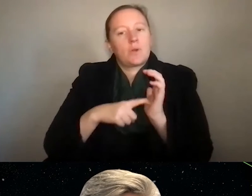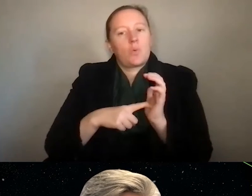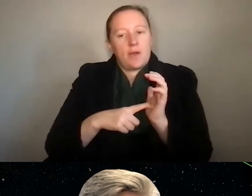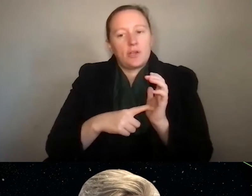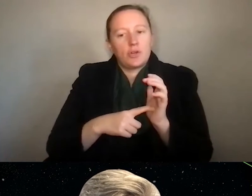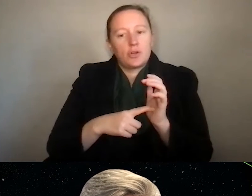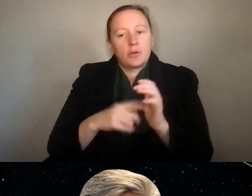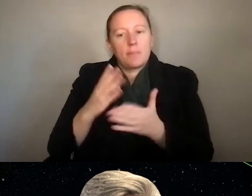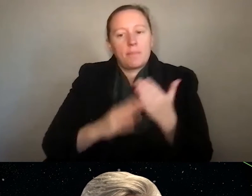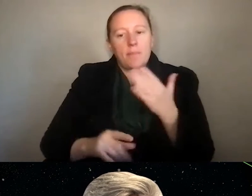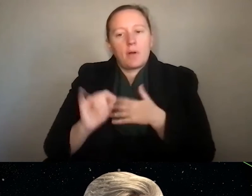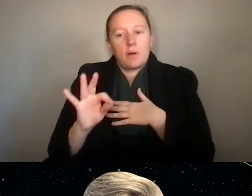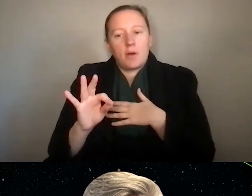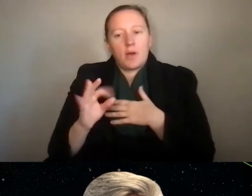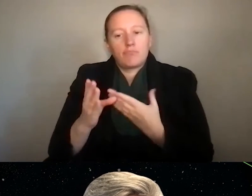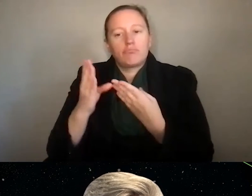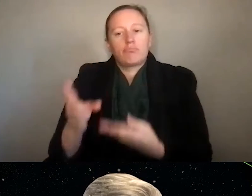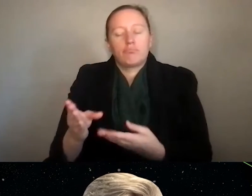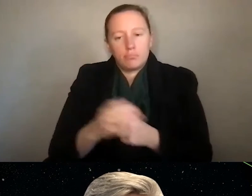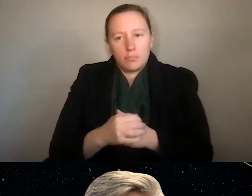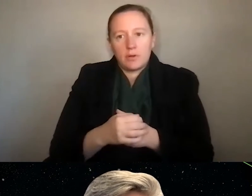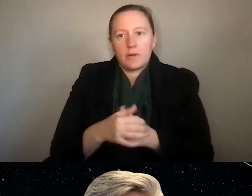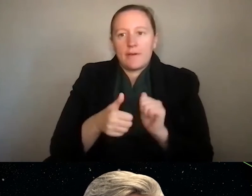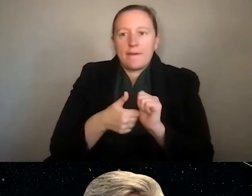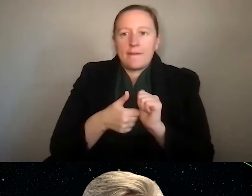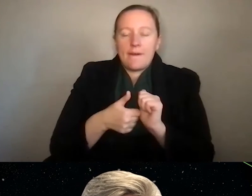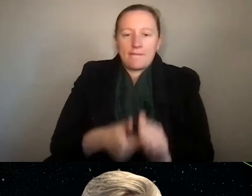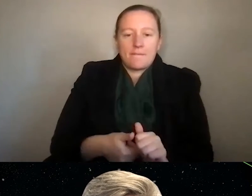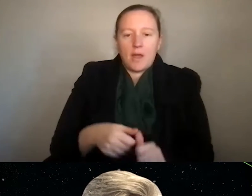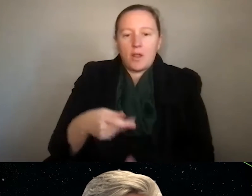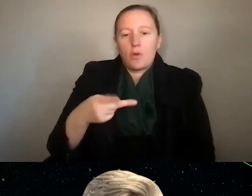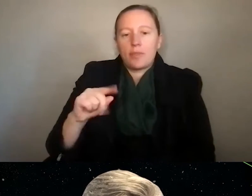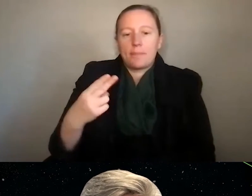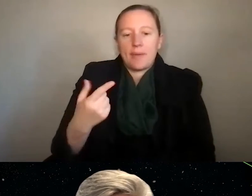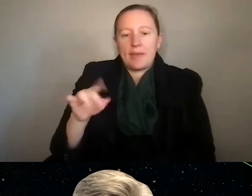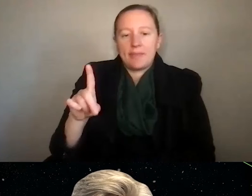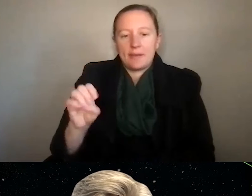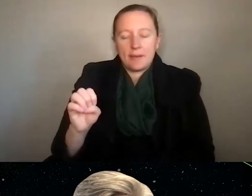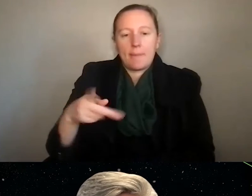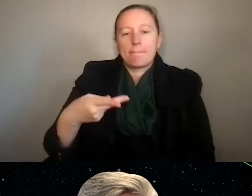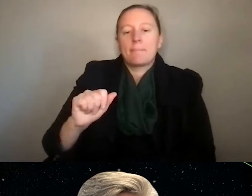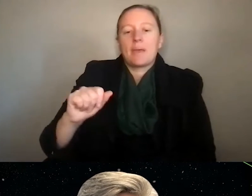You can be sure to follow the PAPP Guide about that. And then you want to make sure that